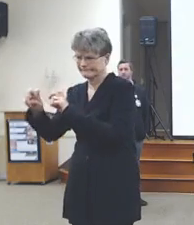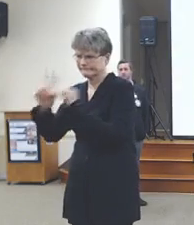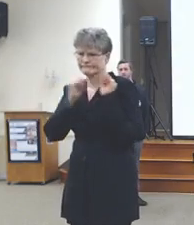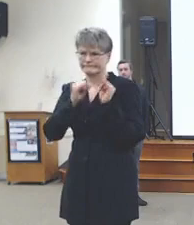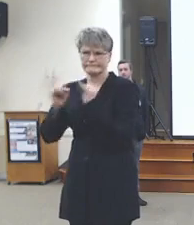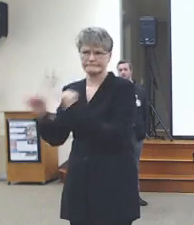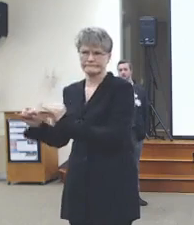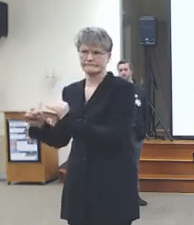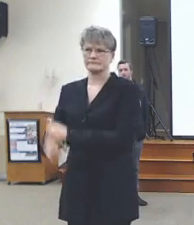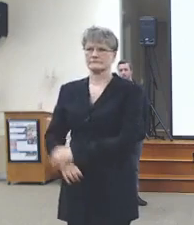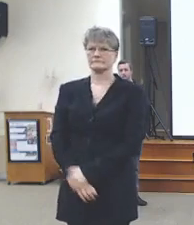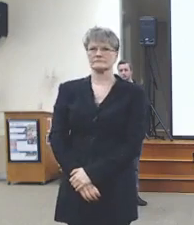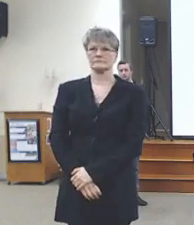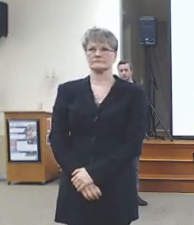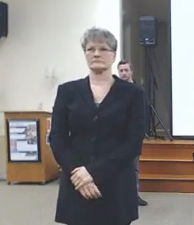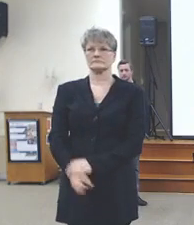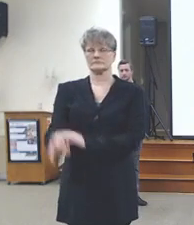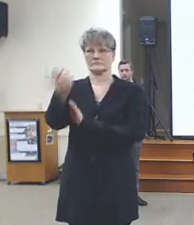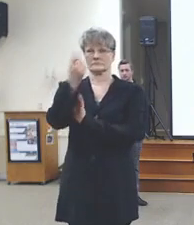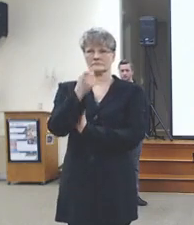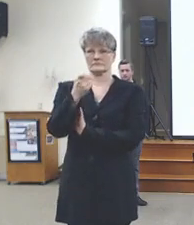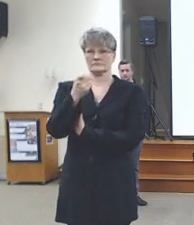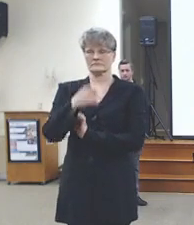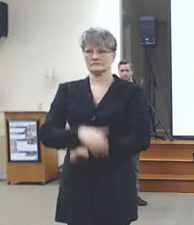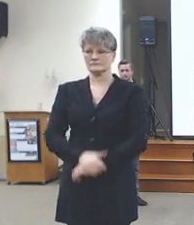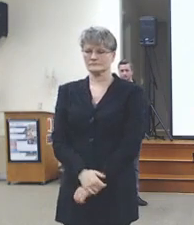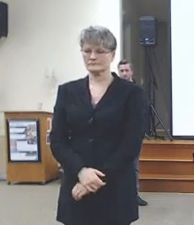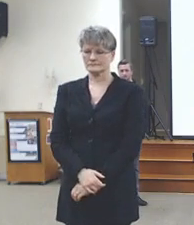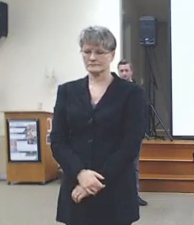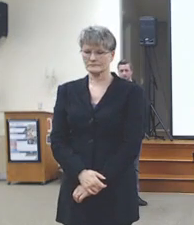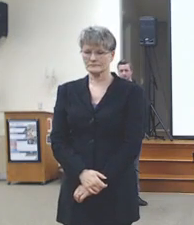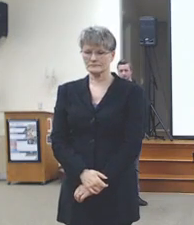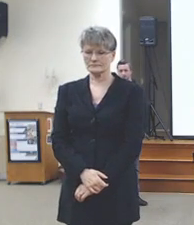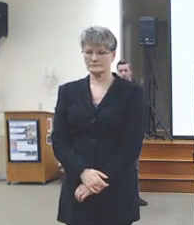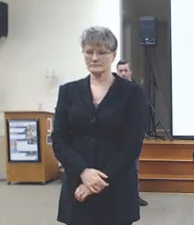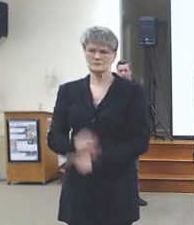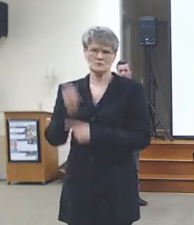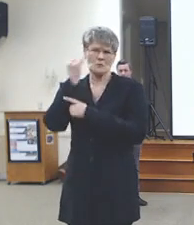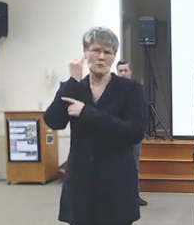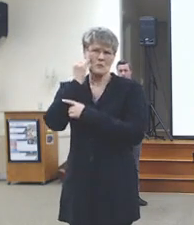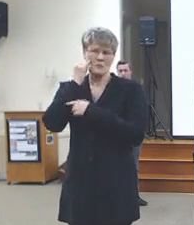recommendations for individuals who may have been in areas with widespread